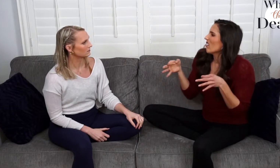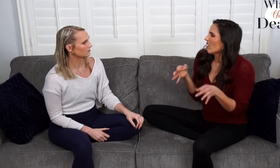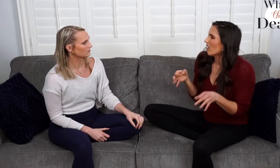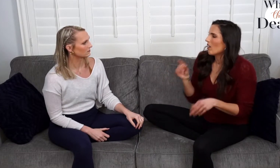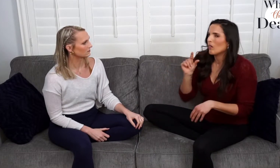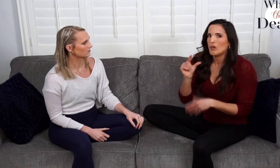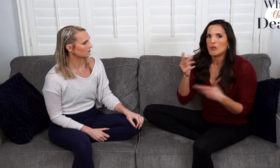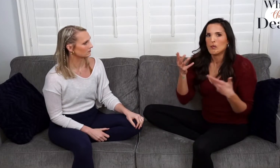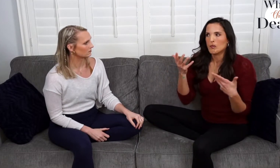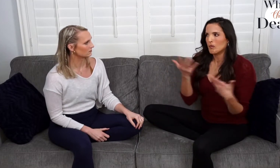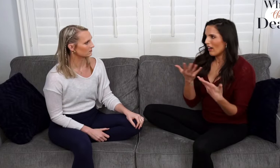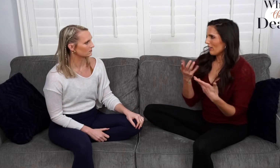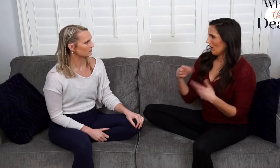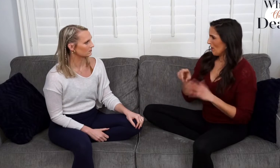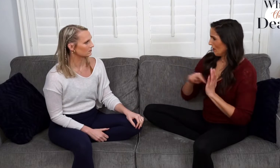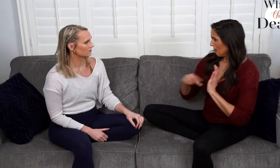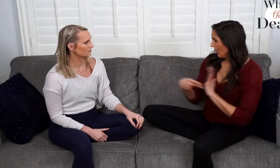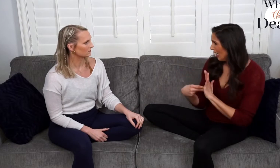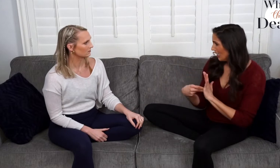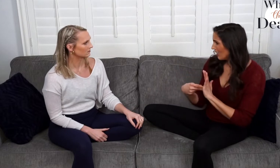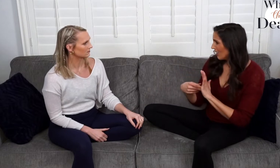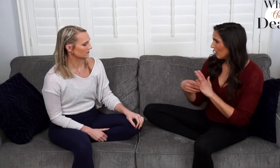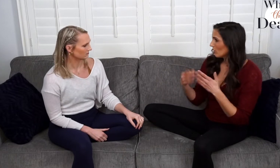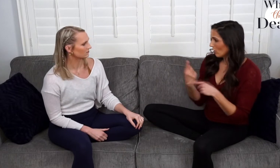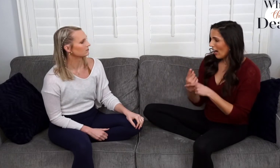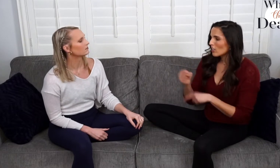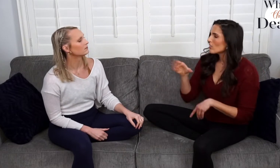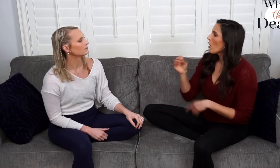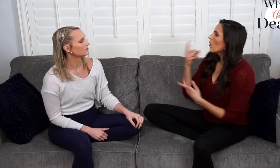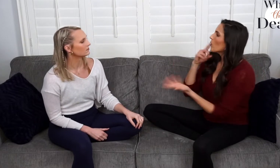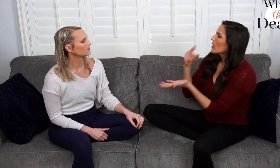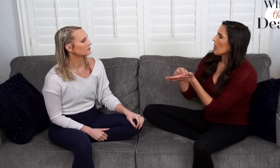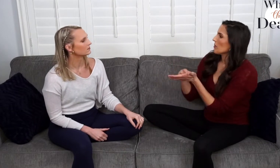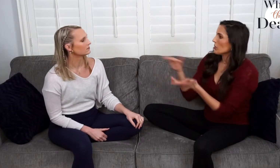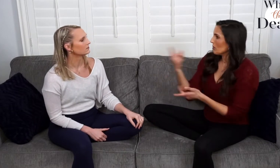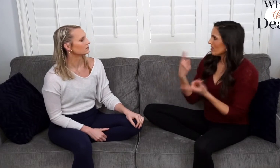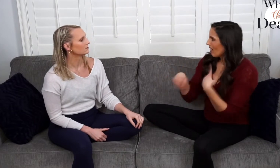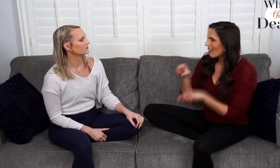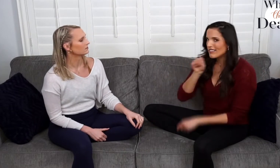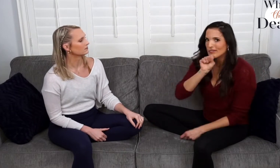could kind of elaborate and explain to you what they sort of mean, right? So for example, Carly